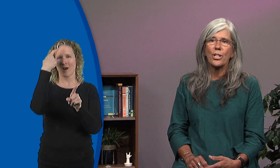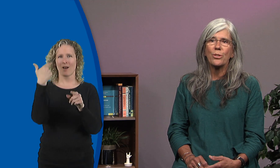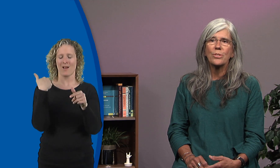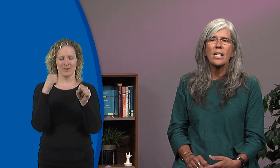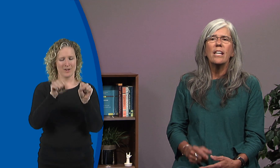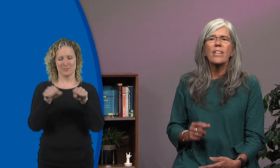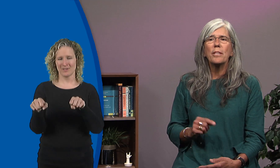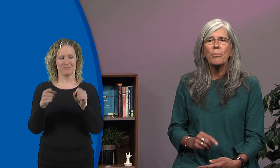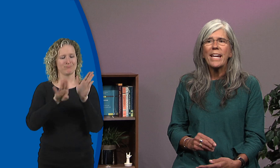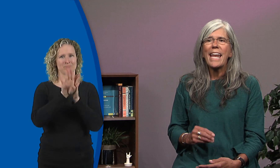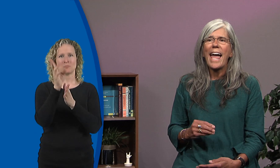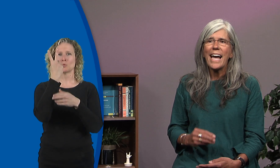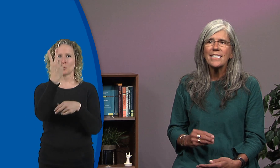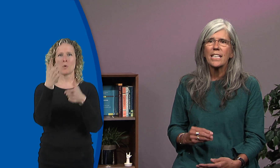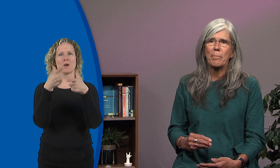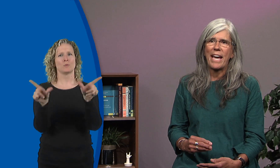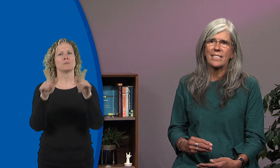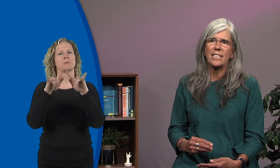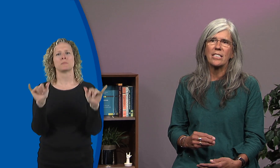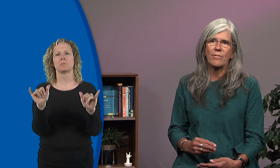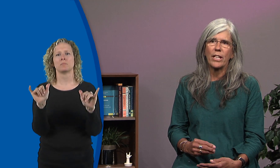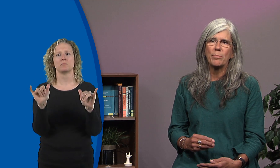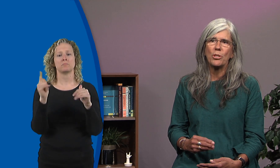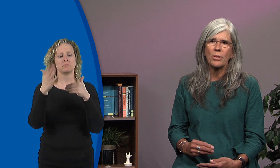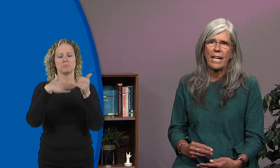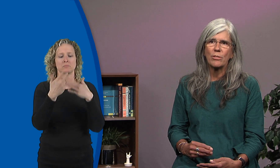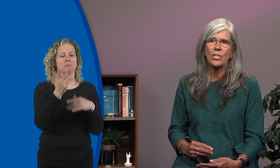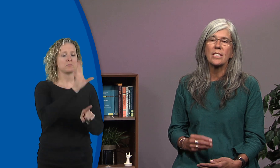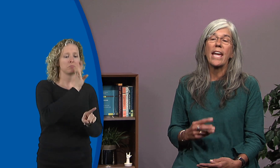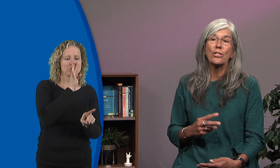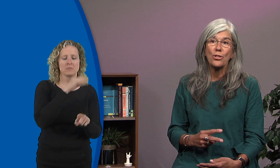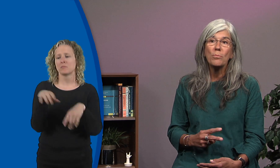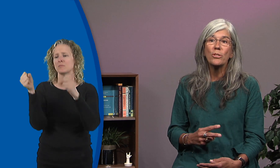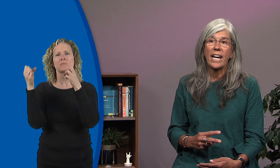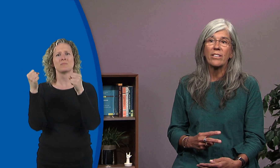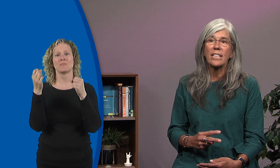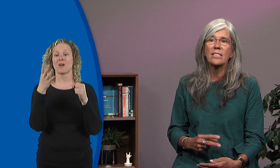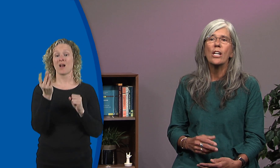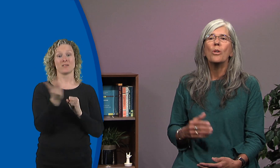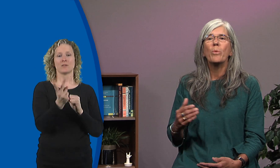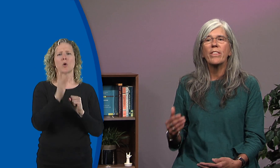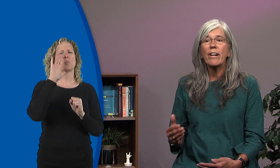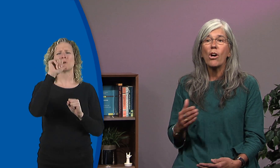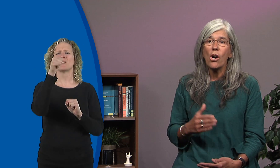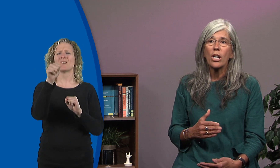that the brain has the capacity to develop two languages and two modalities without harm